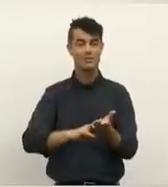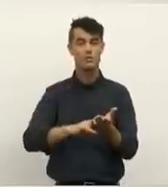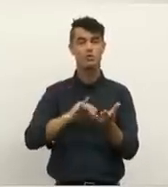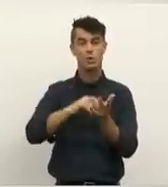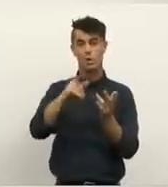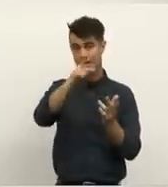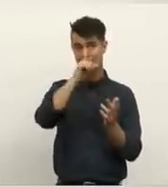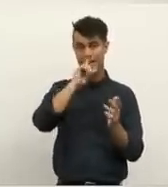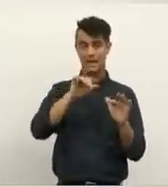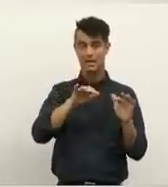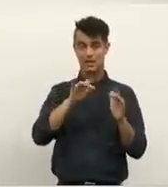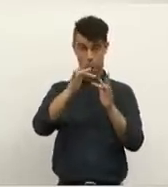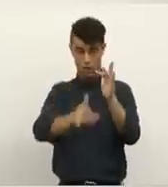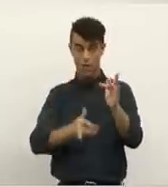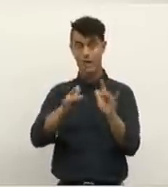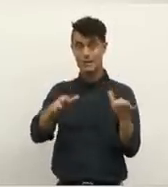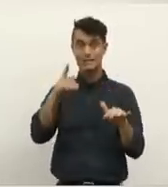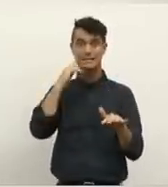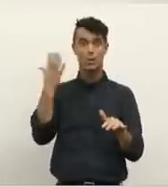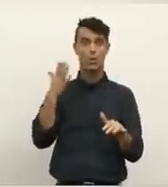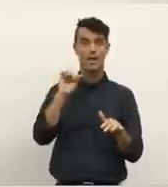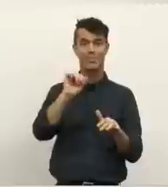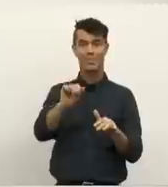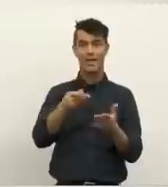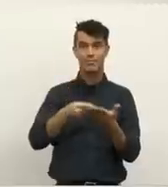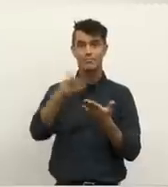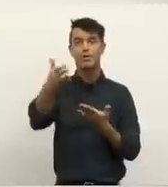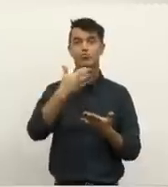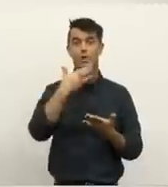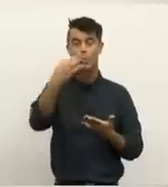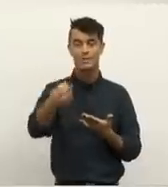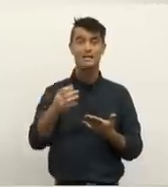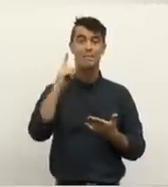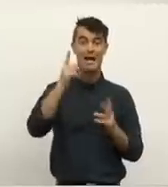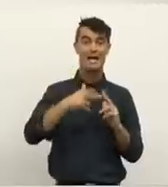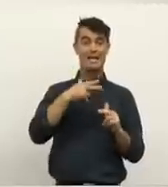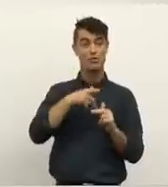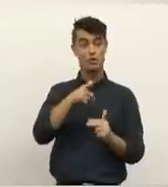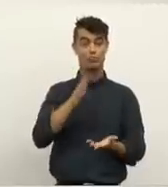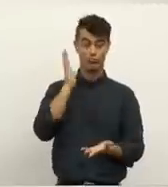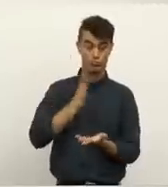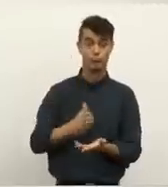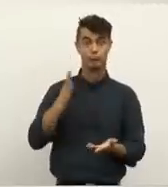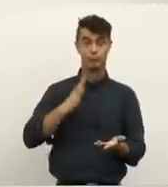of where that request is sitting. But in the meantime, if your matter's urgent, I encourage everyone